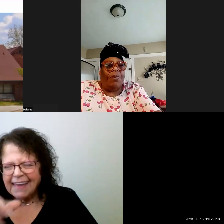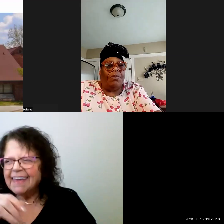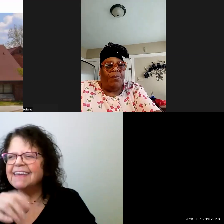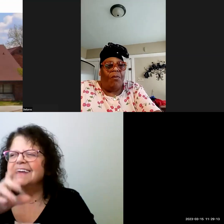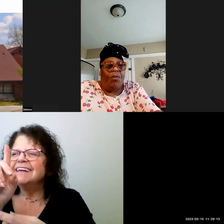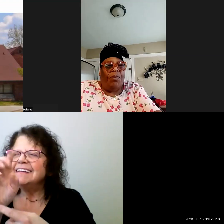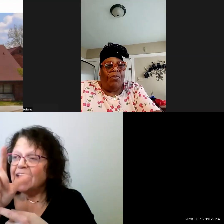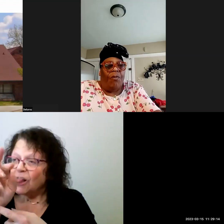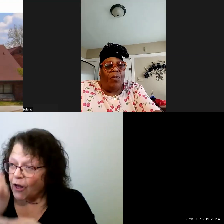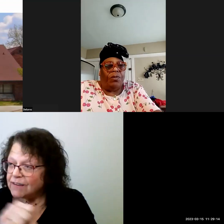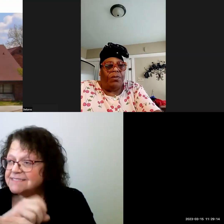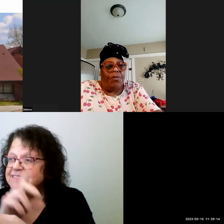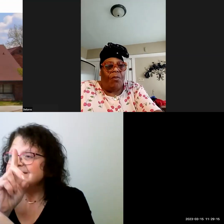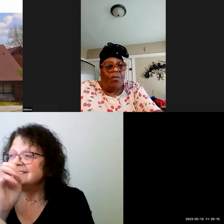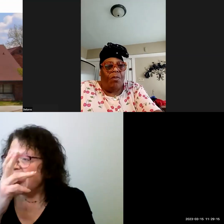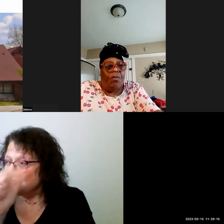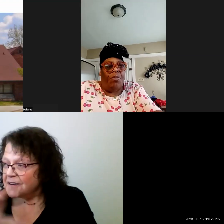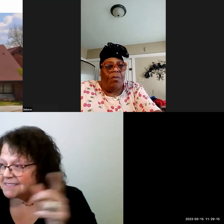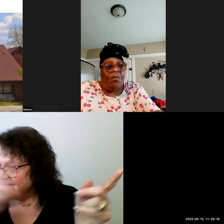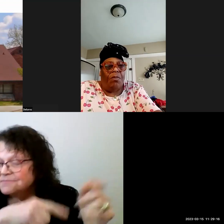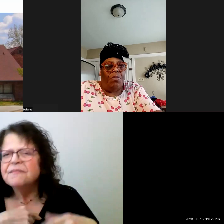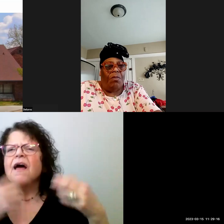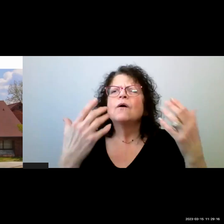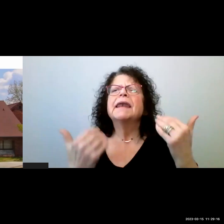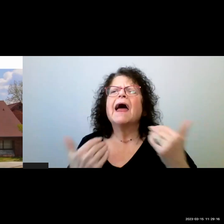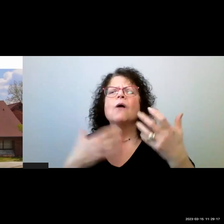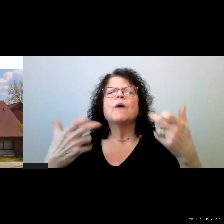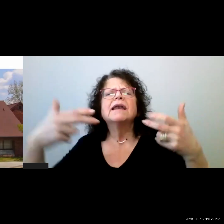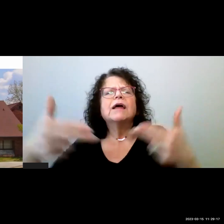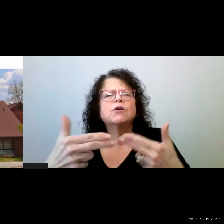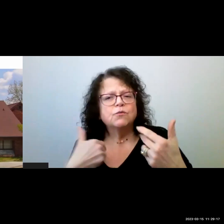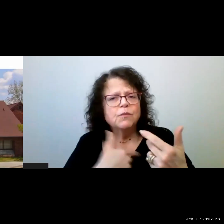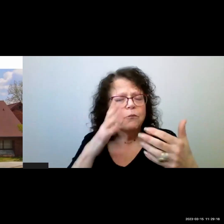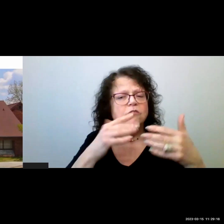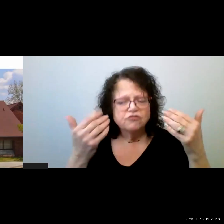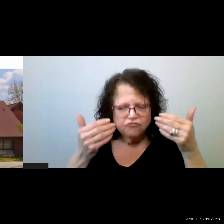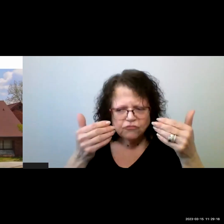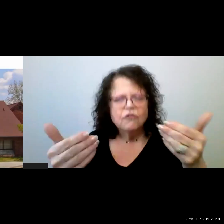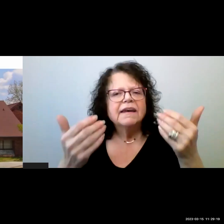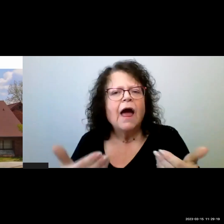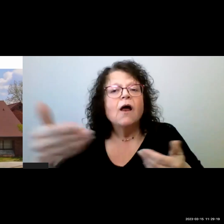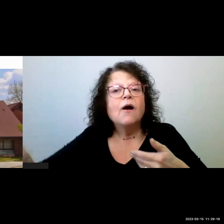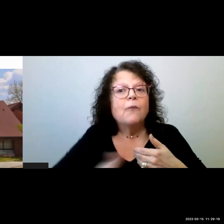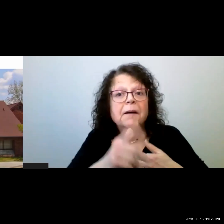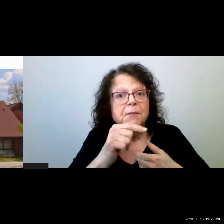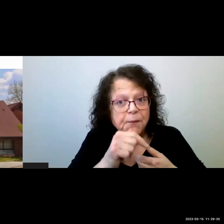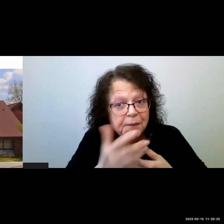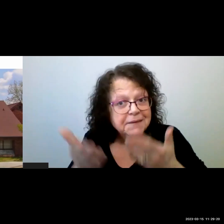and Deborah. I would like to introduce -- now, we're going to go right into welcoming Dr.